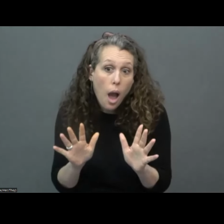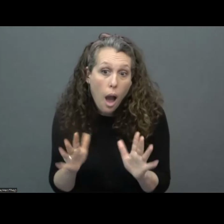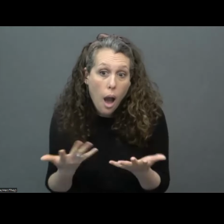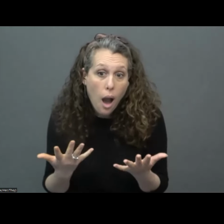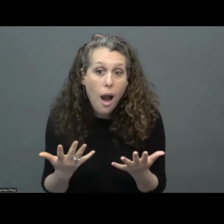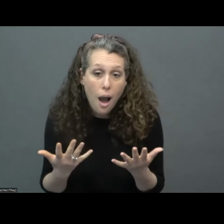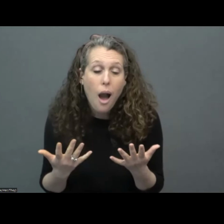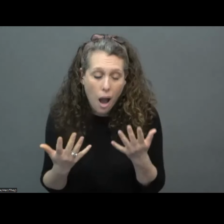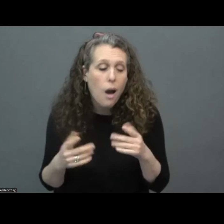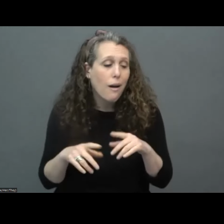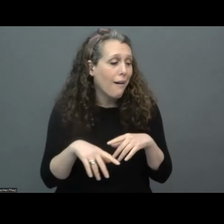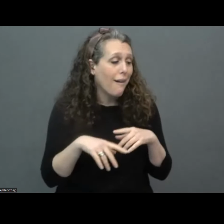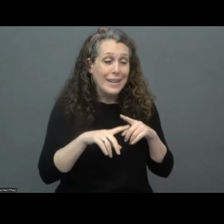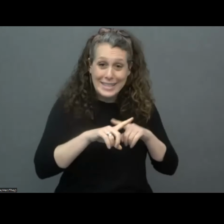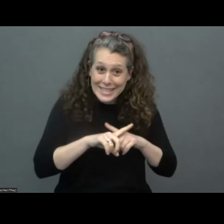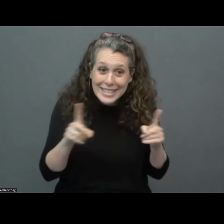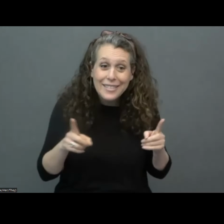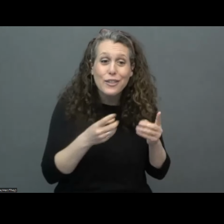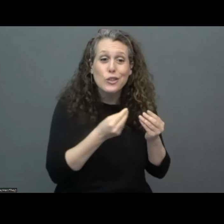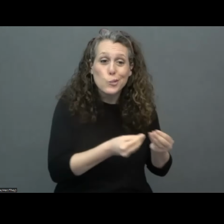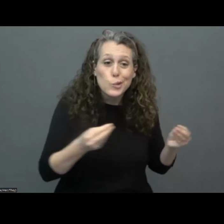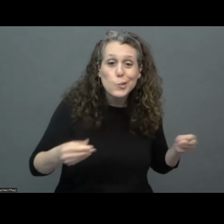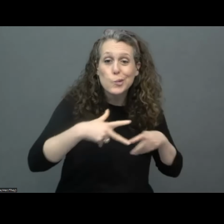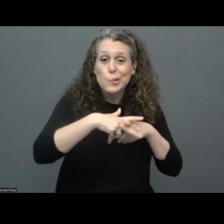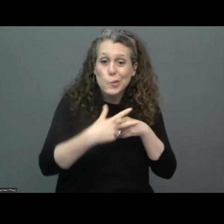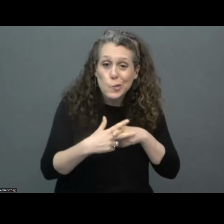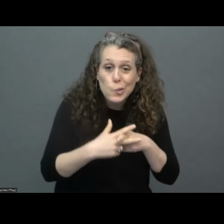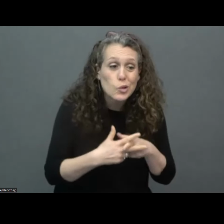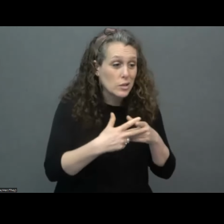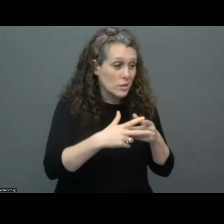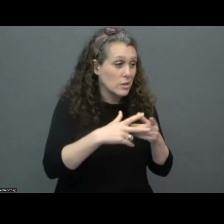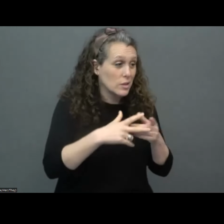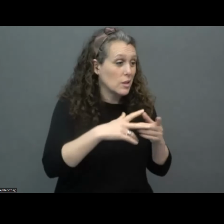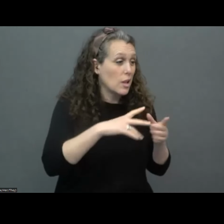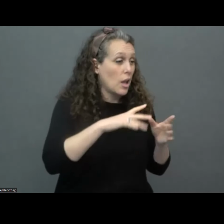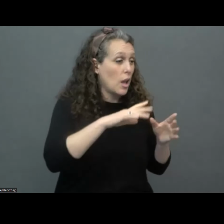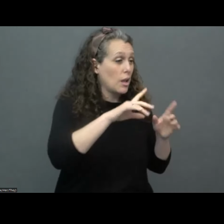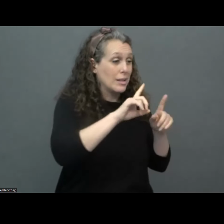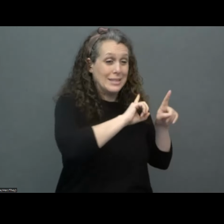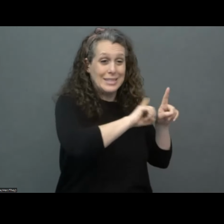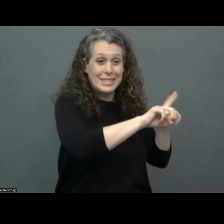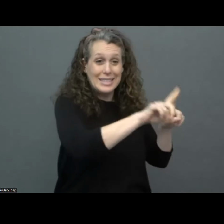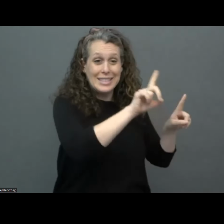resources and materials into a document that will help practitioners go through all of them.